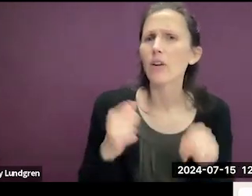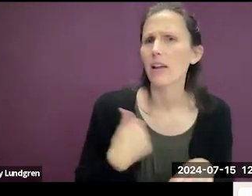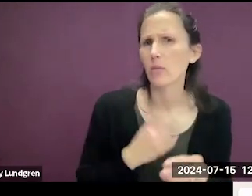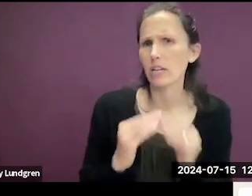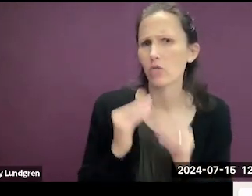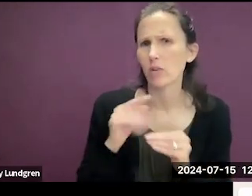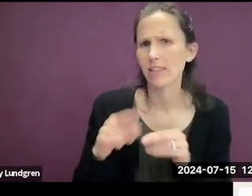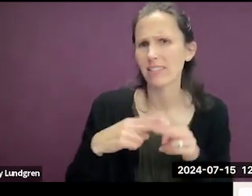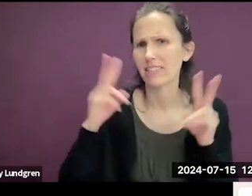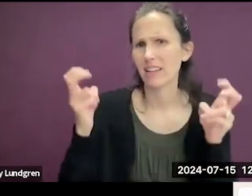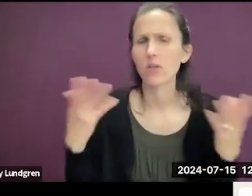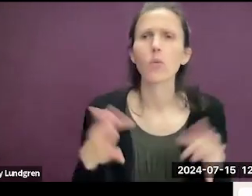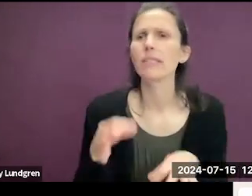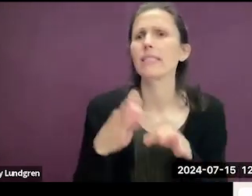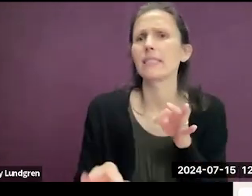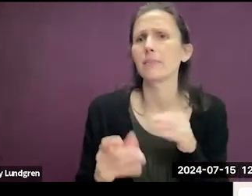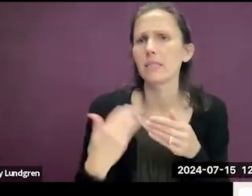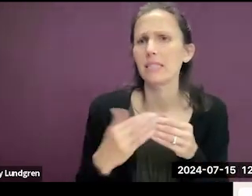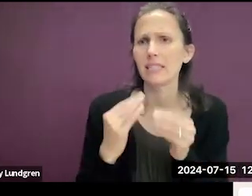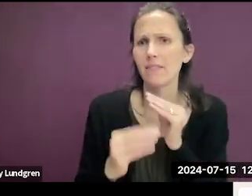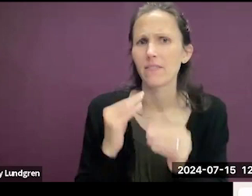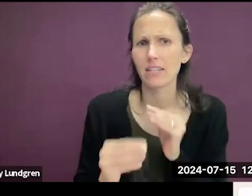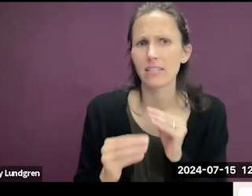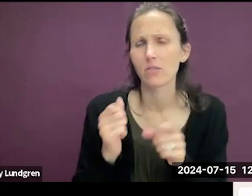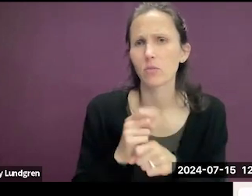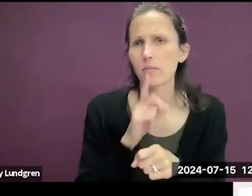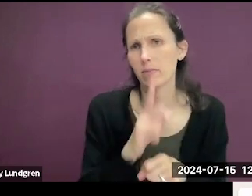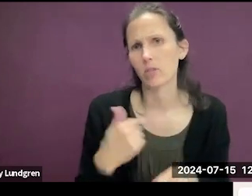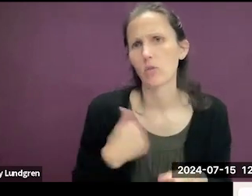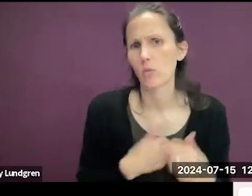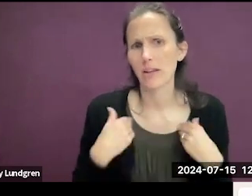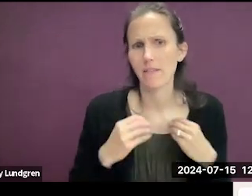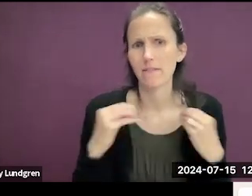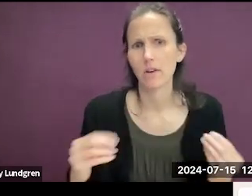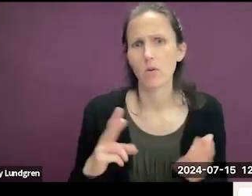What's a simple and easy fix to make sure that we have no duplicate titles?